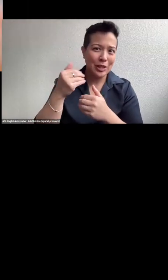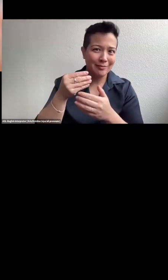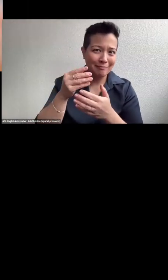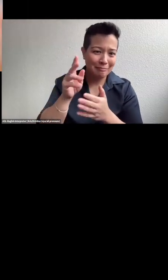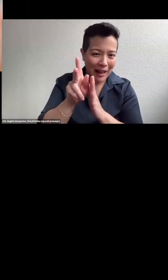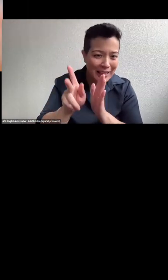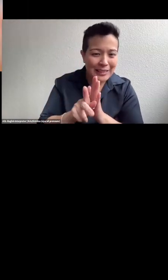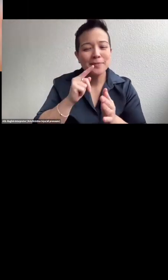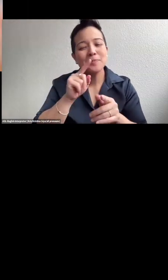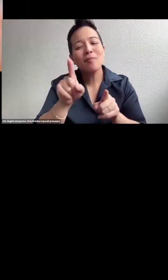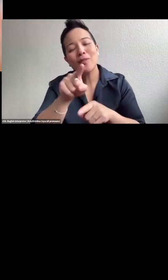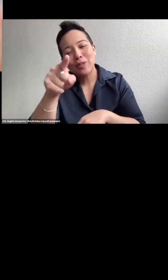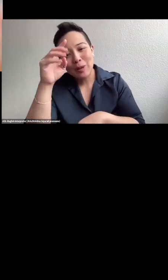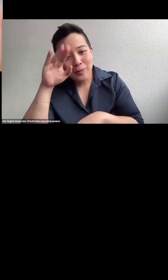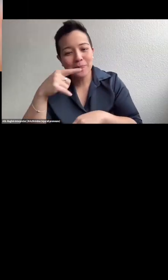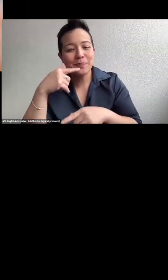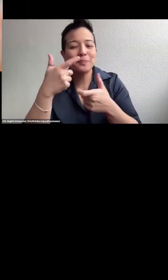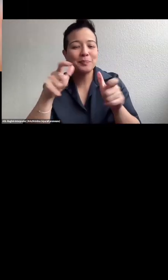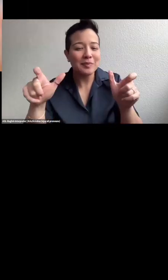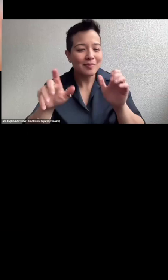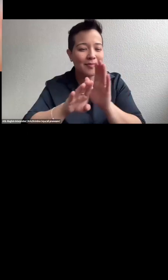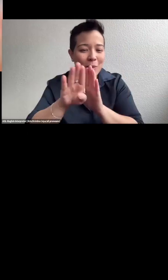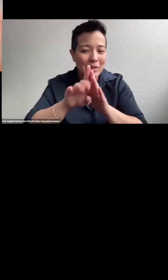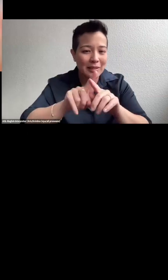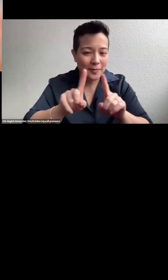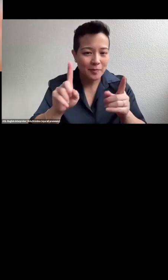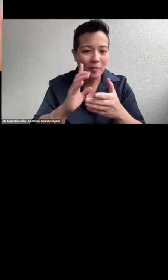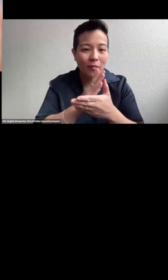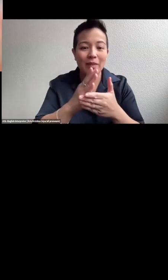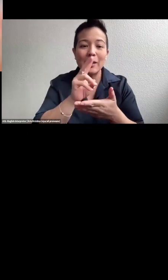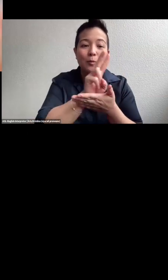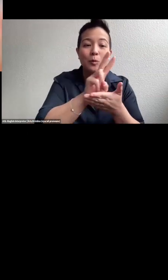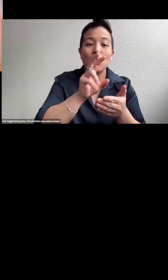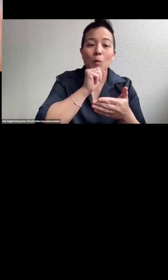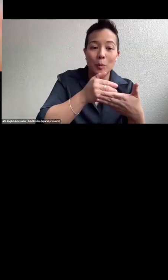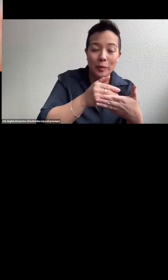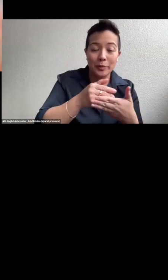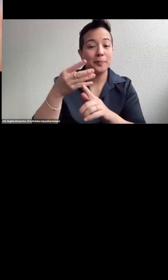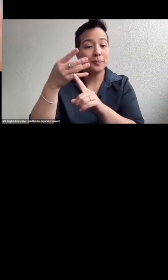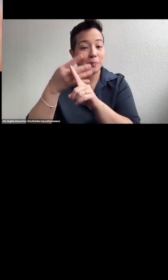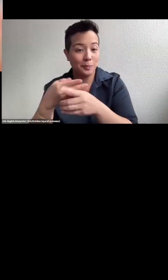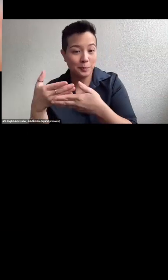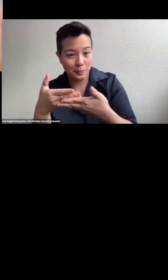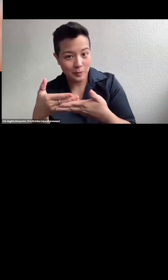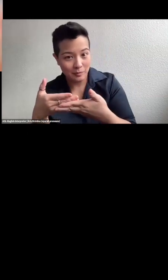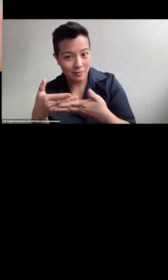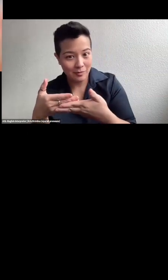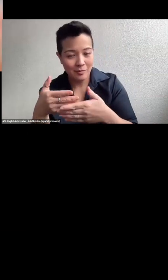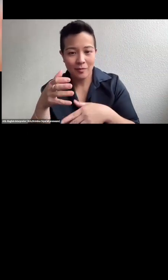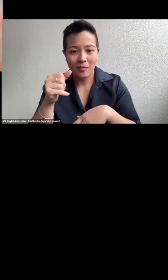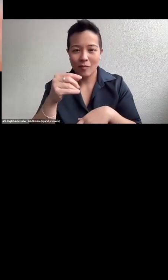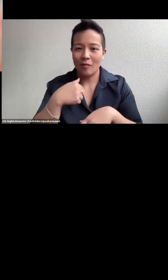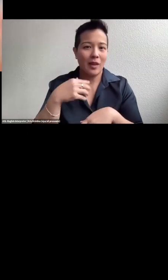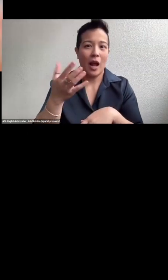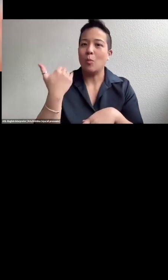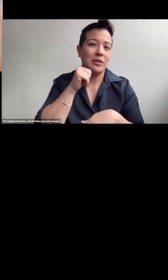big developmental difference between a two-week-old baby and a four-month baby. Yeah so I was not prepared, so